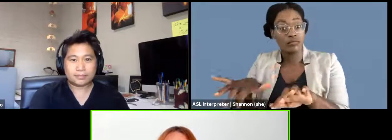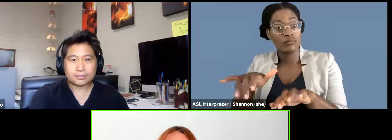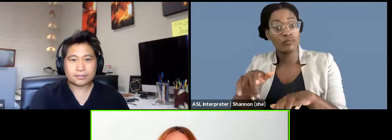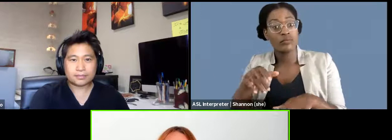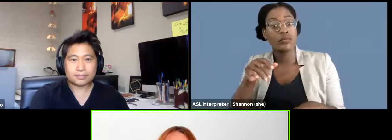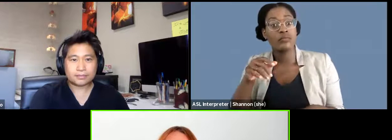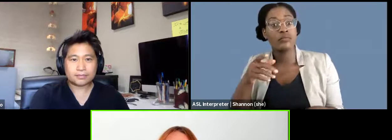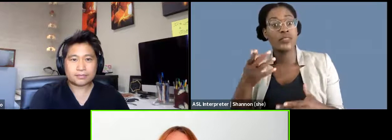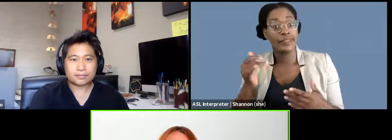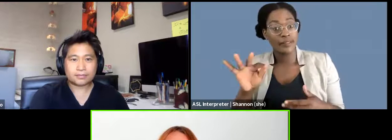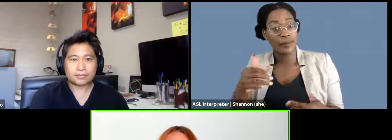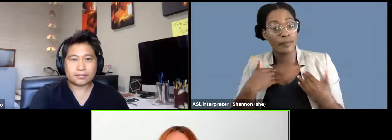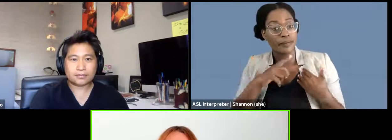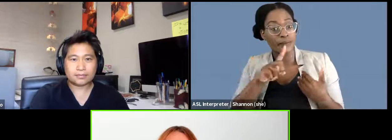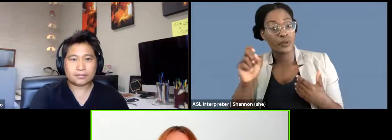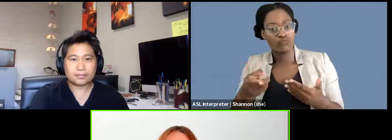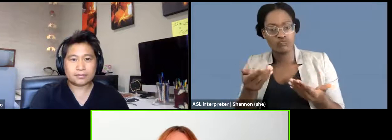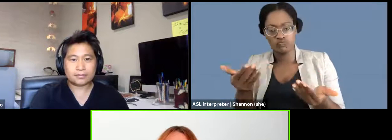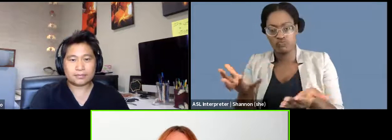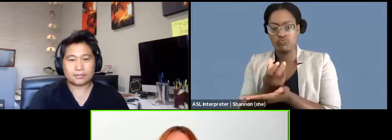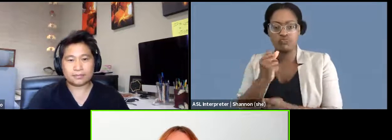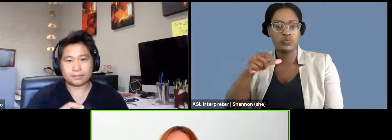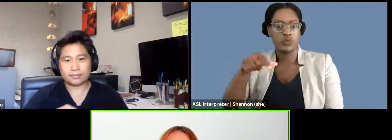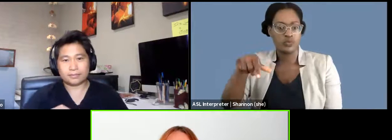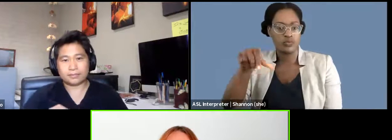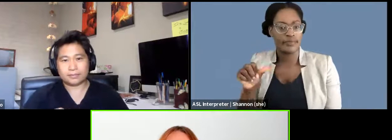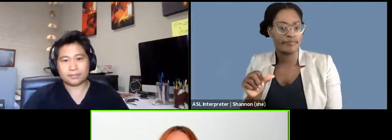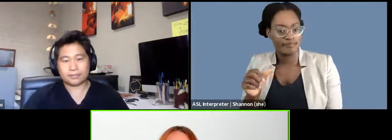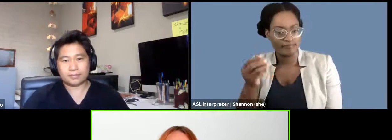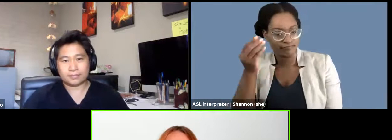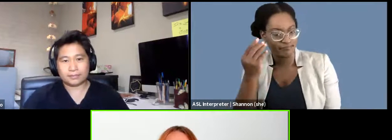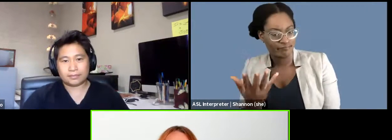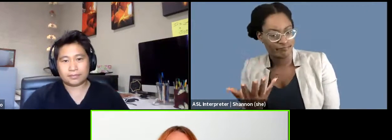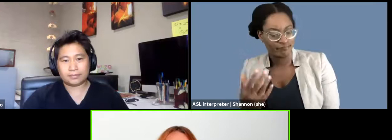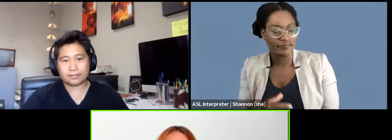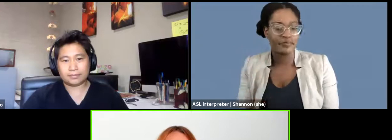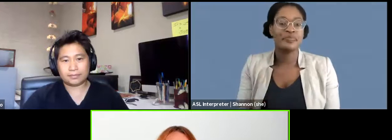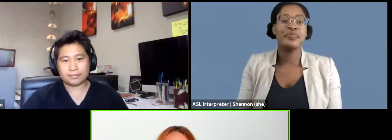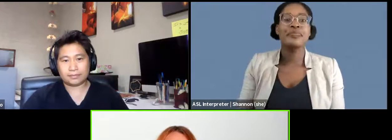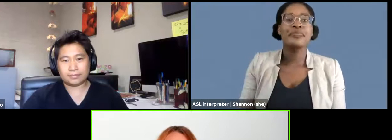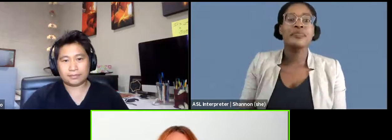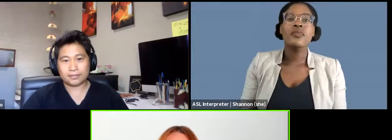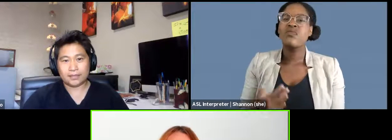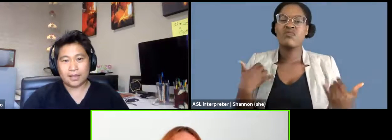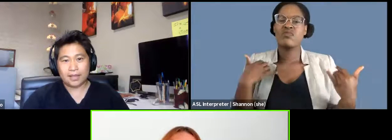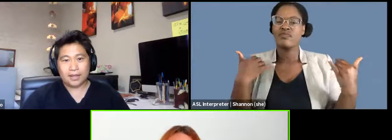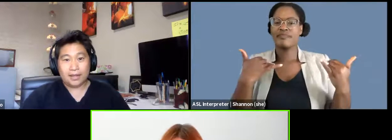So, you know, what are the next steps? What will you do from here if anything?